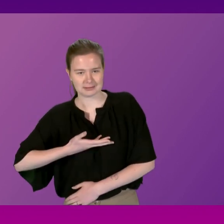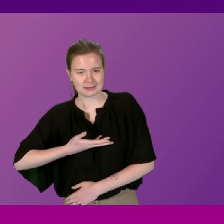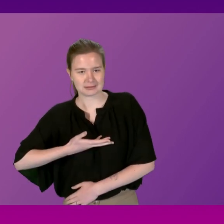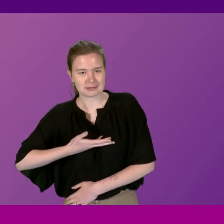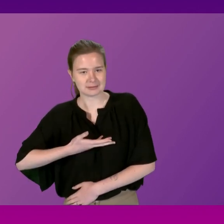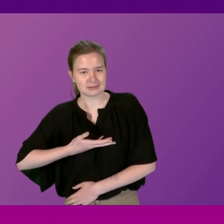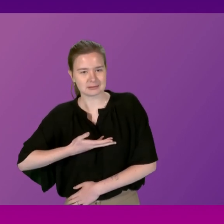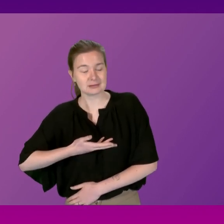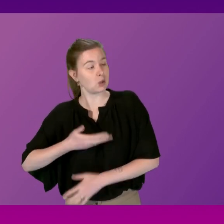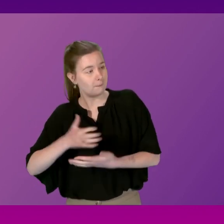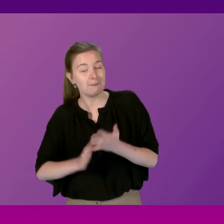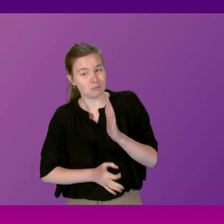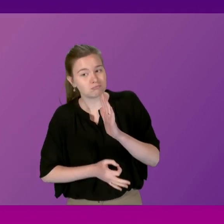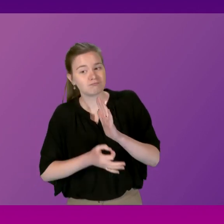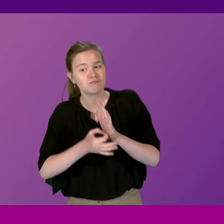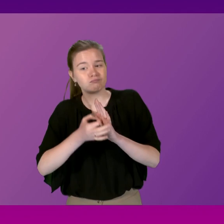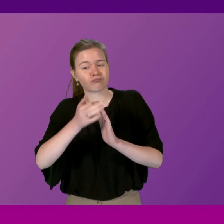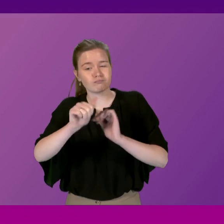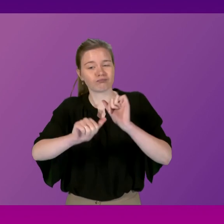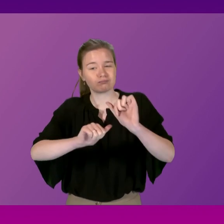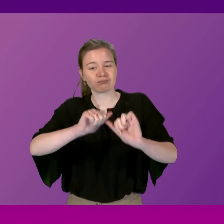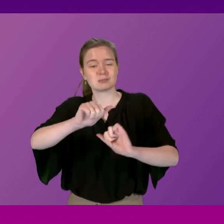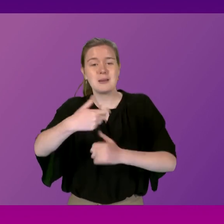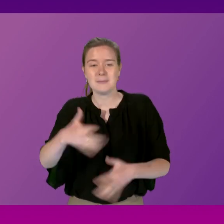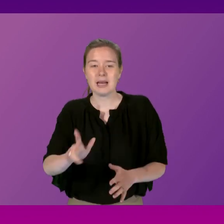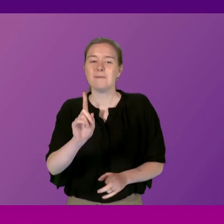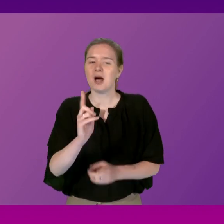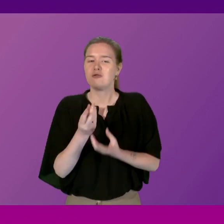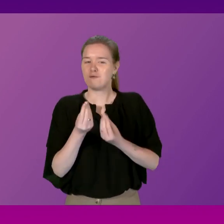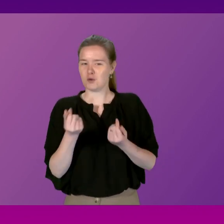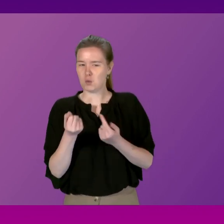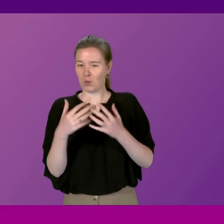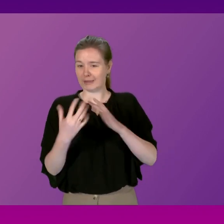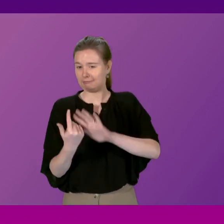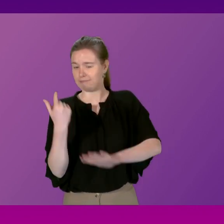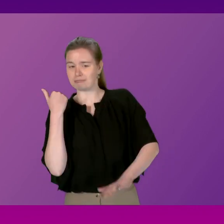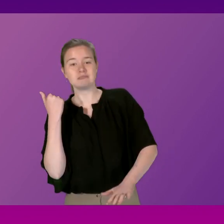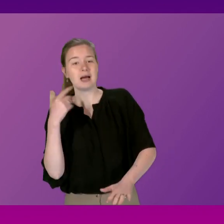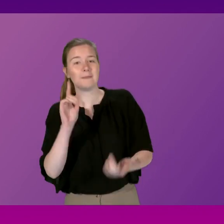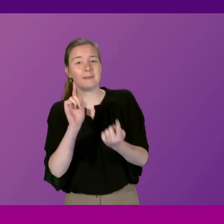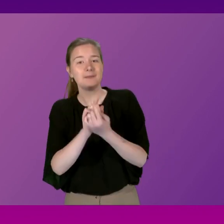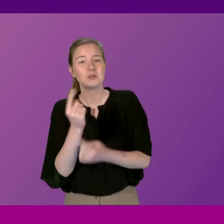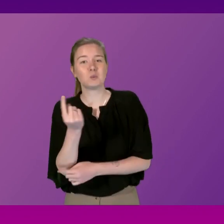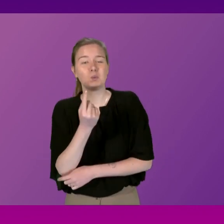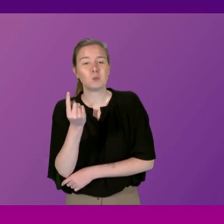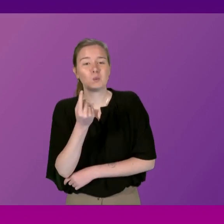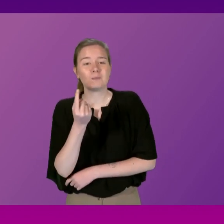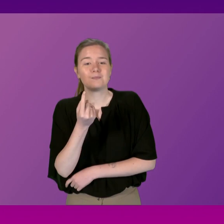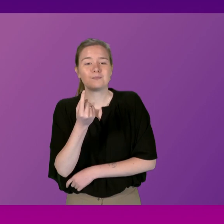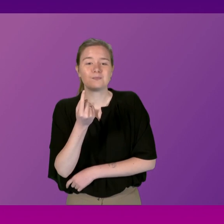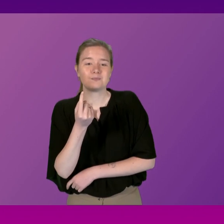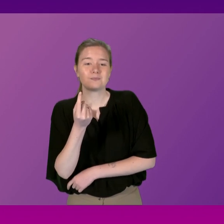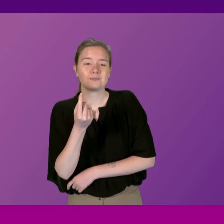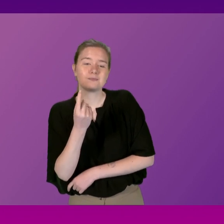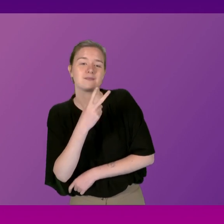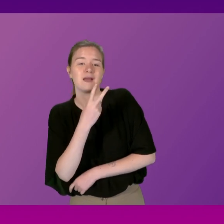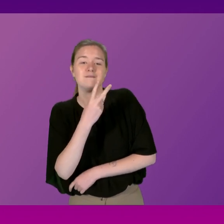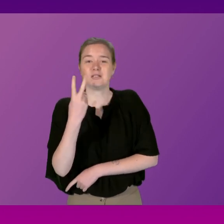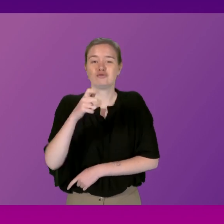We have made progress but, a few weeks ago, I met some hearing impaired pupils in the